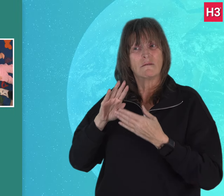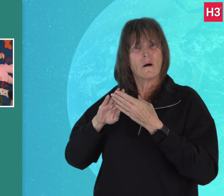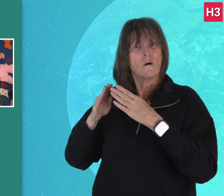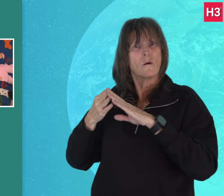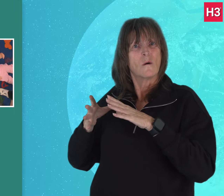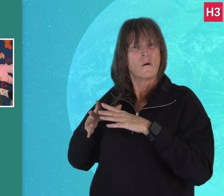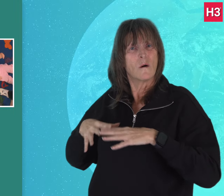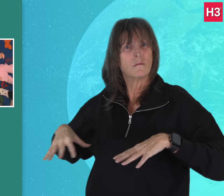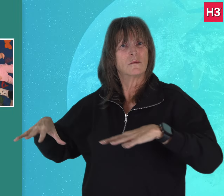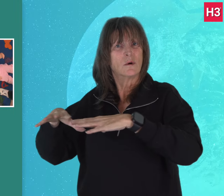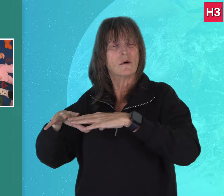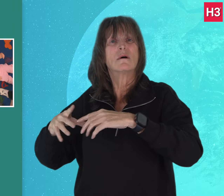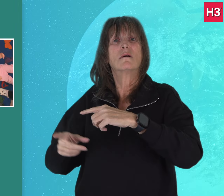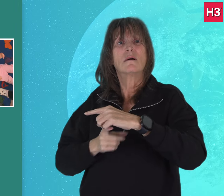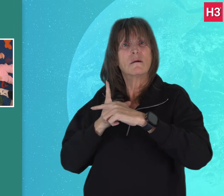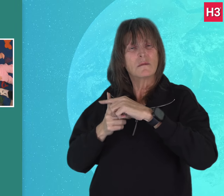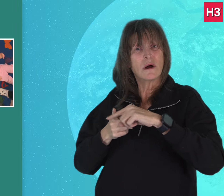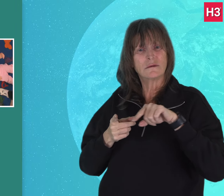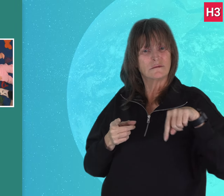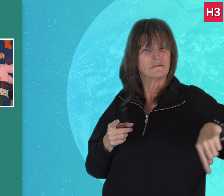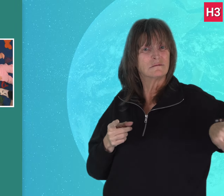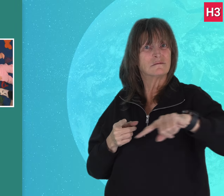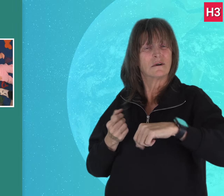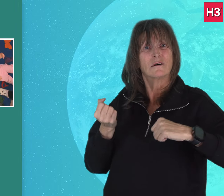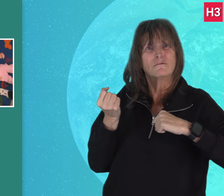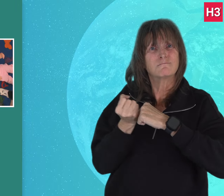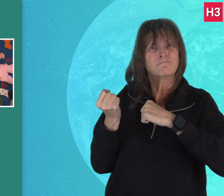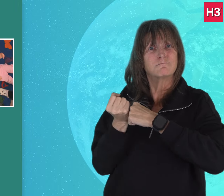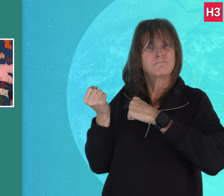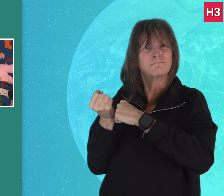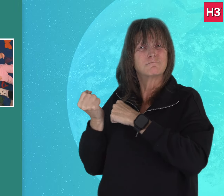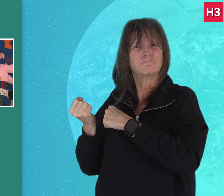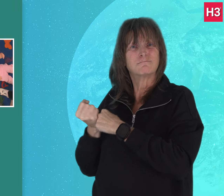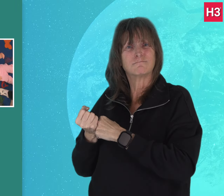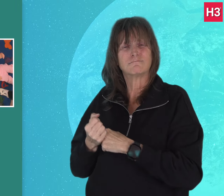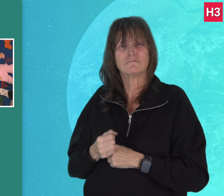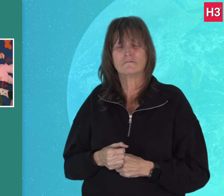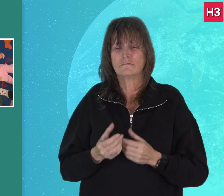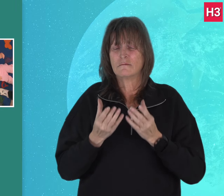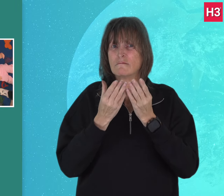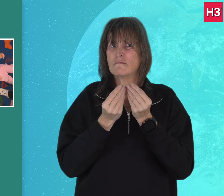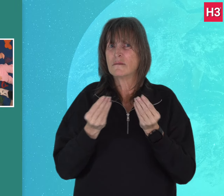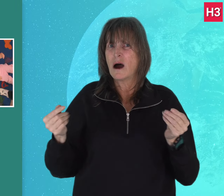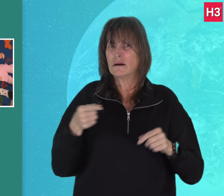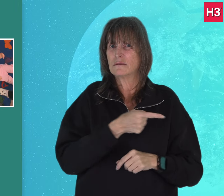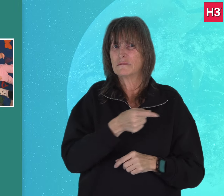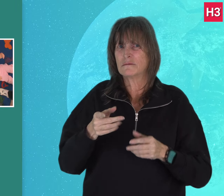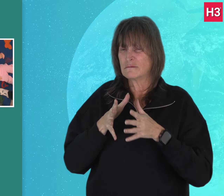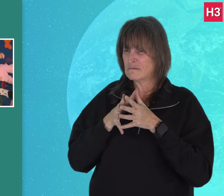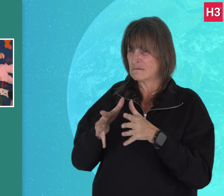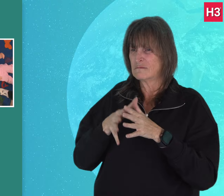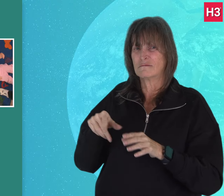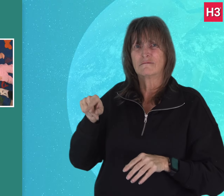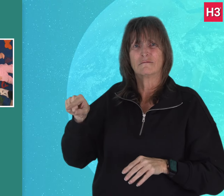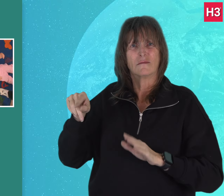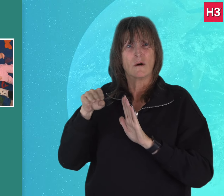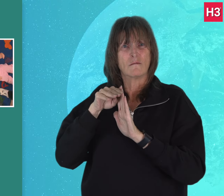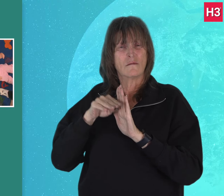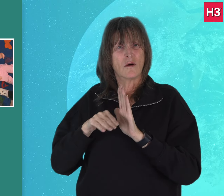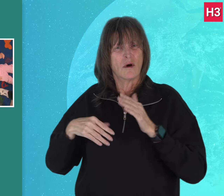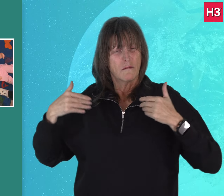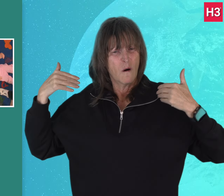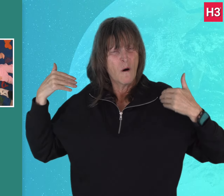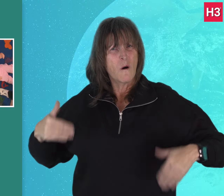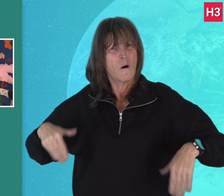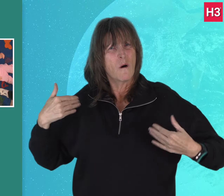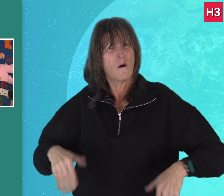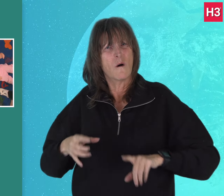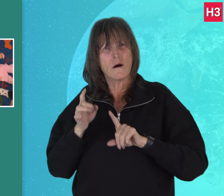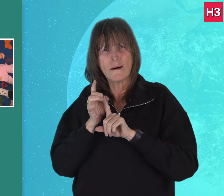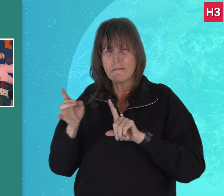supporters. Many say the program was extremely important